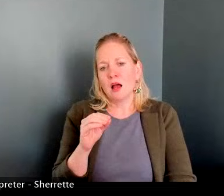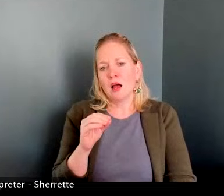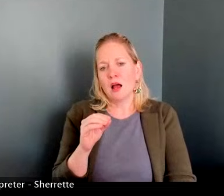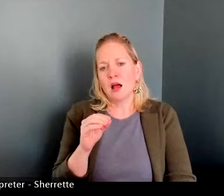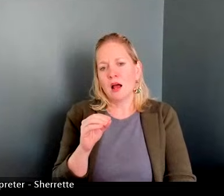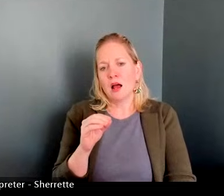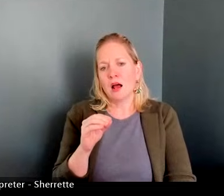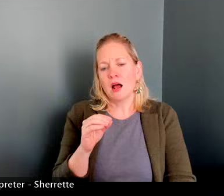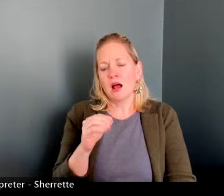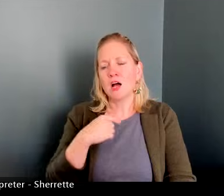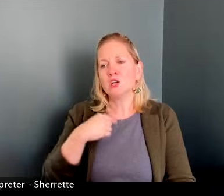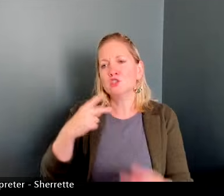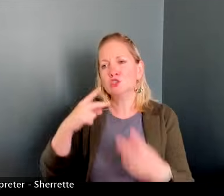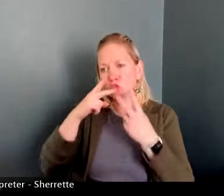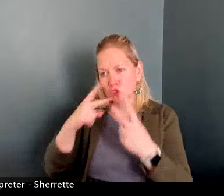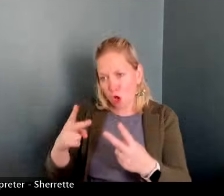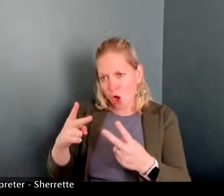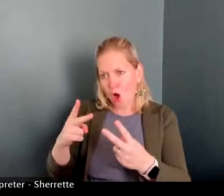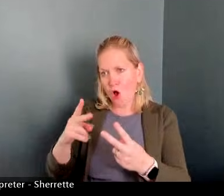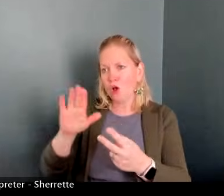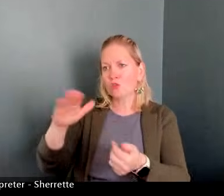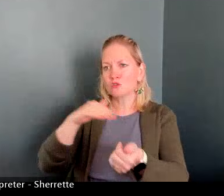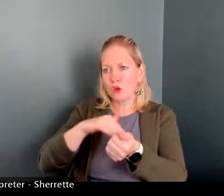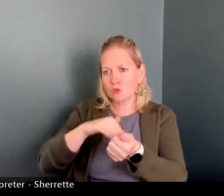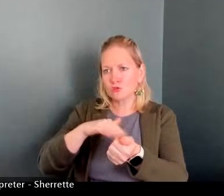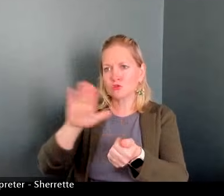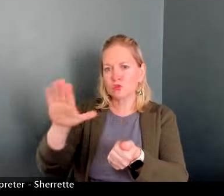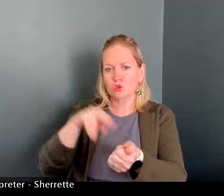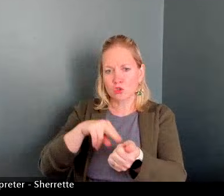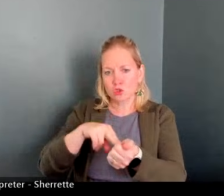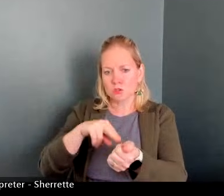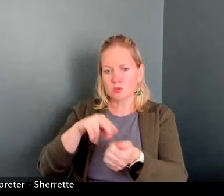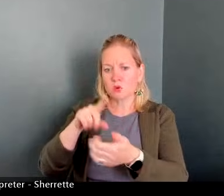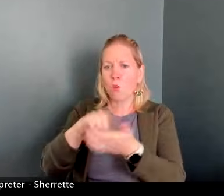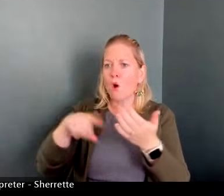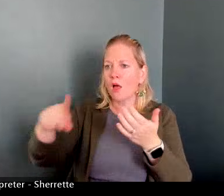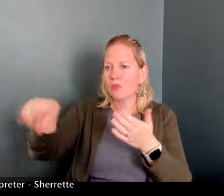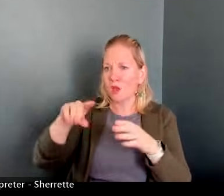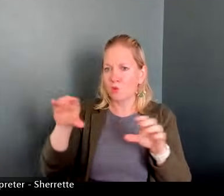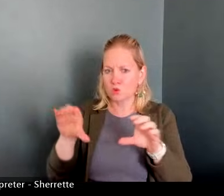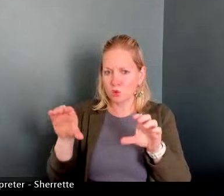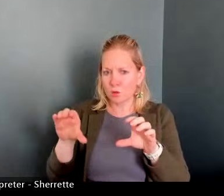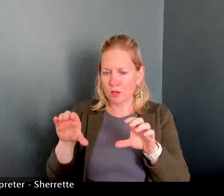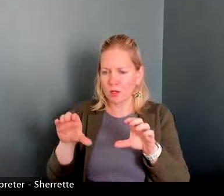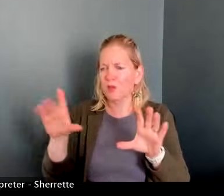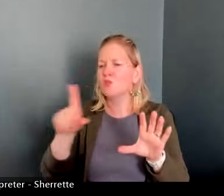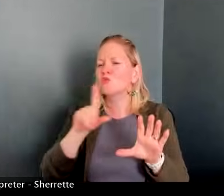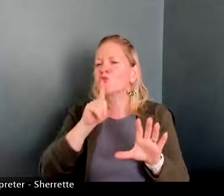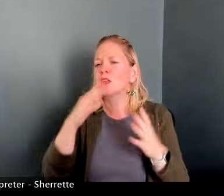those nurses, their hospitals, what they were doing. They took wonderful care of us,